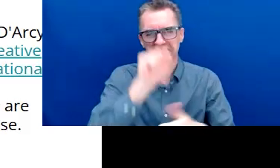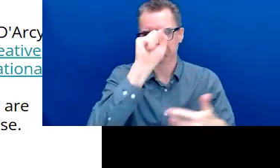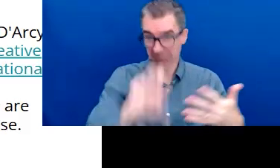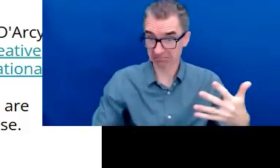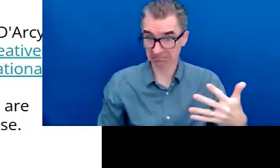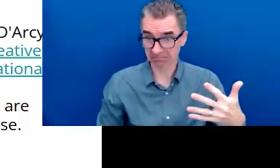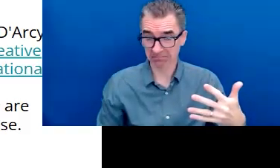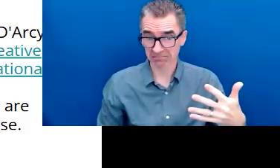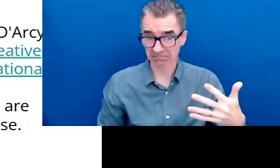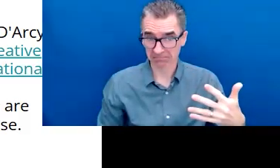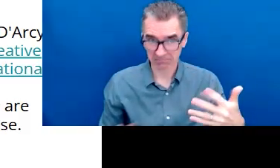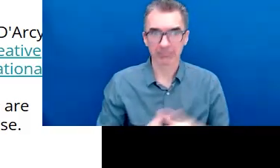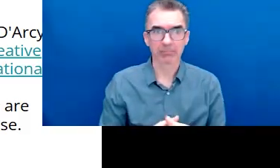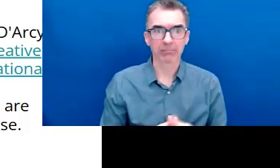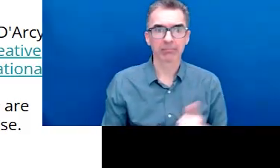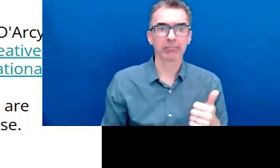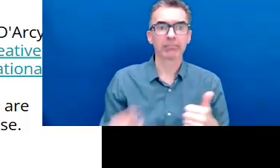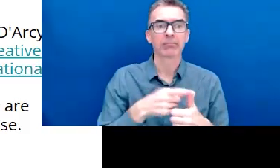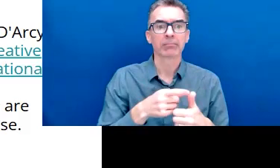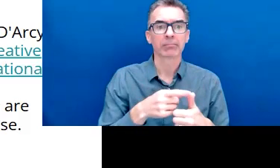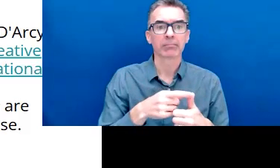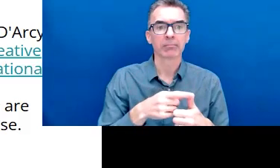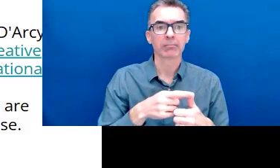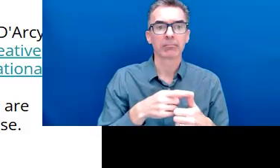First, the most open one is public domain.